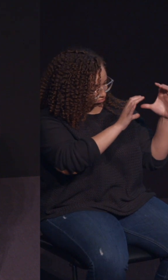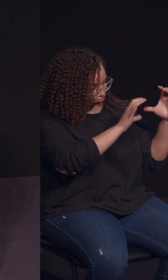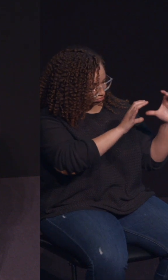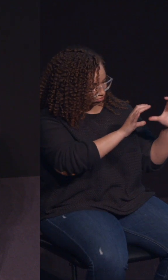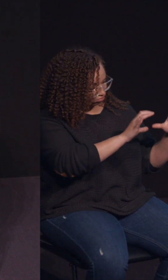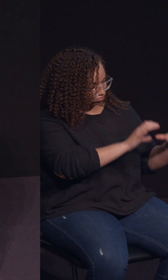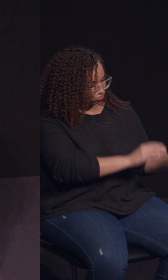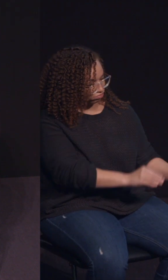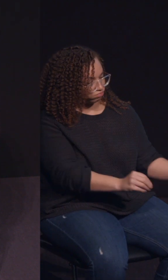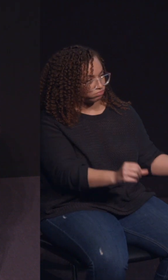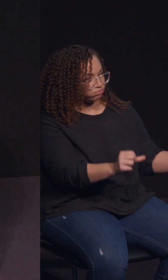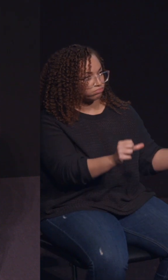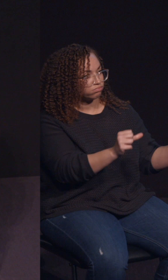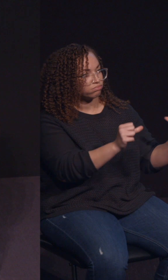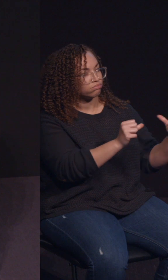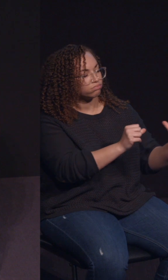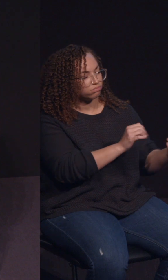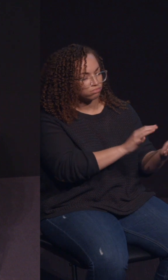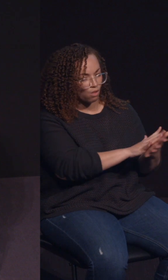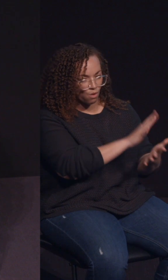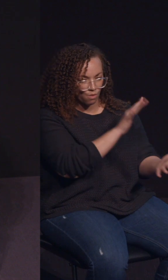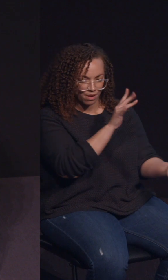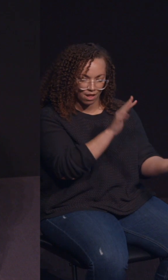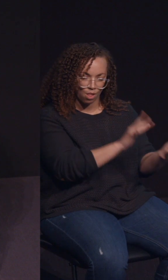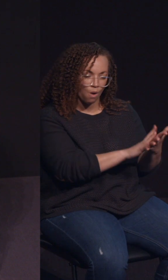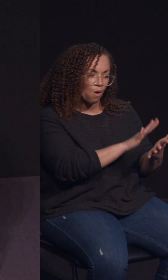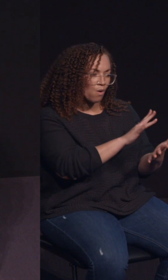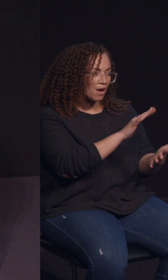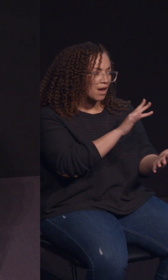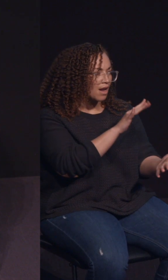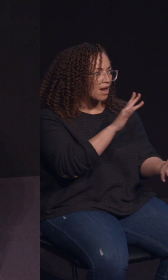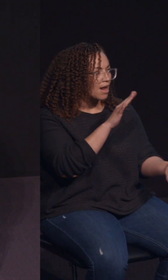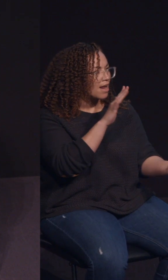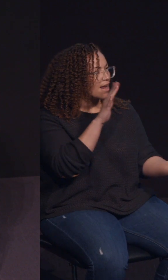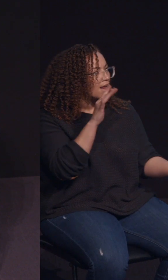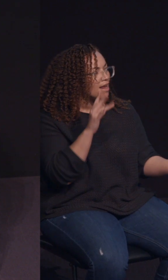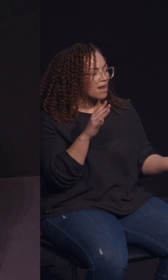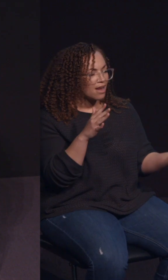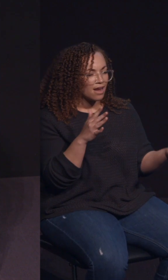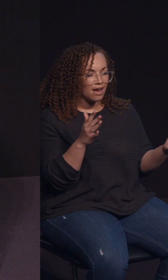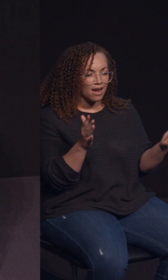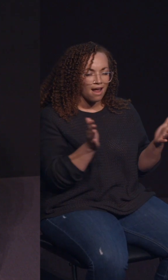Glory glory hallelujah